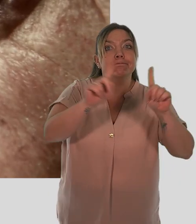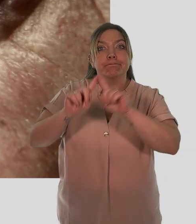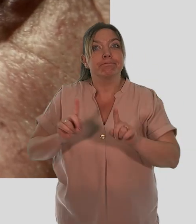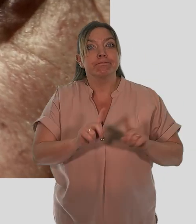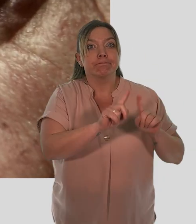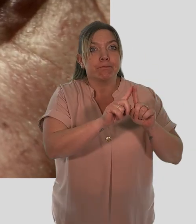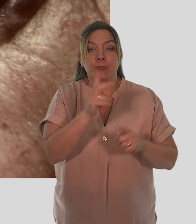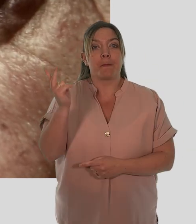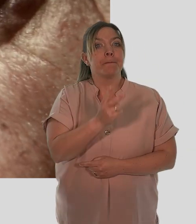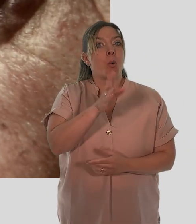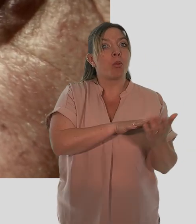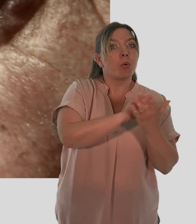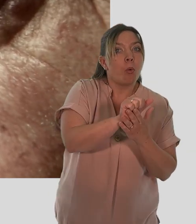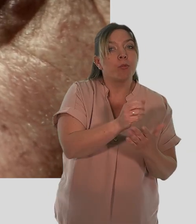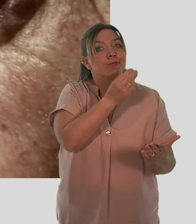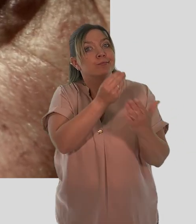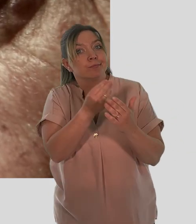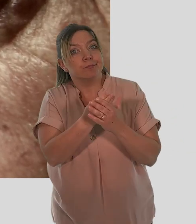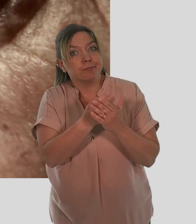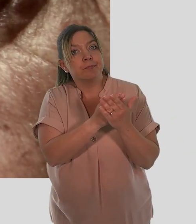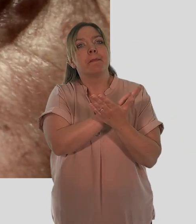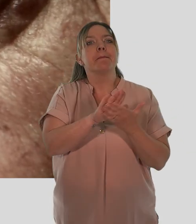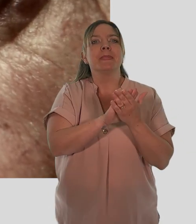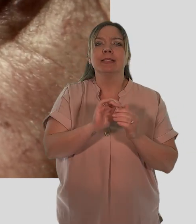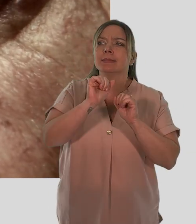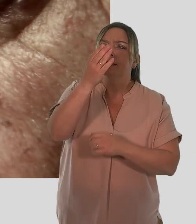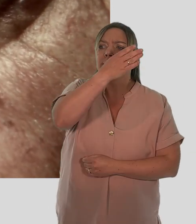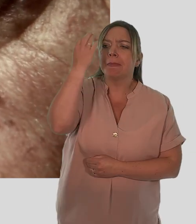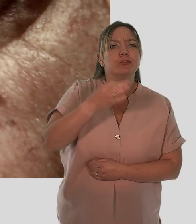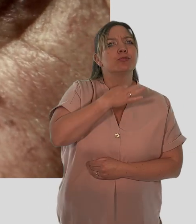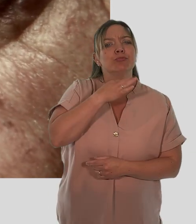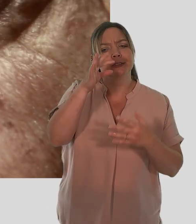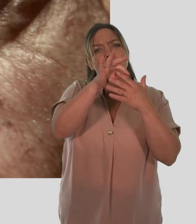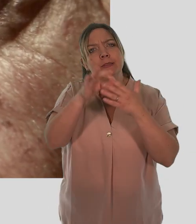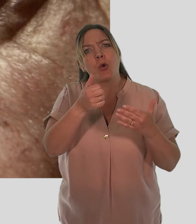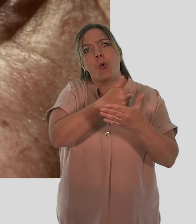The Western Pacific region is a diverse region, both culturally and economically,